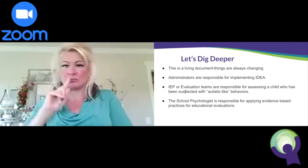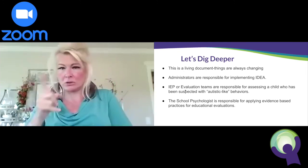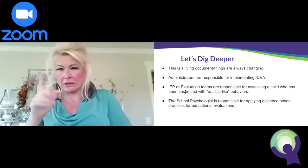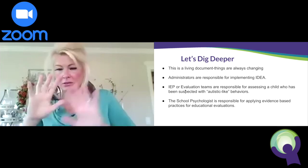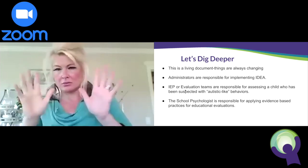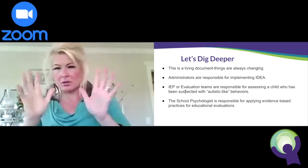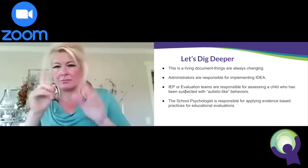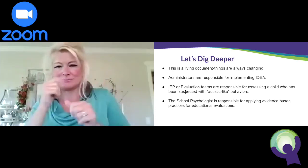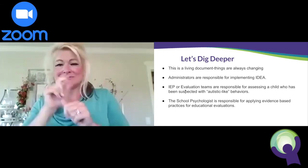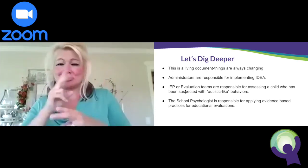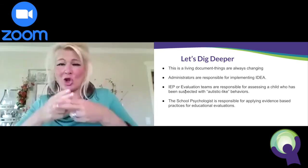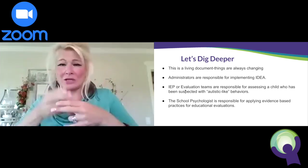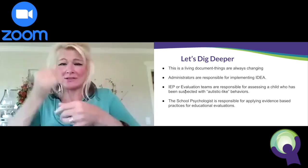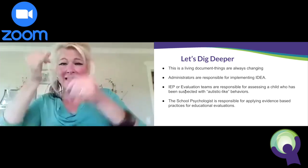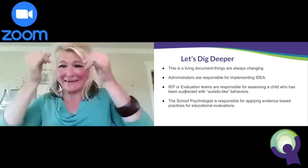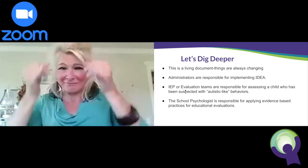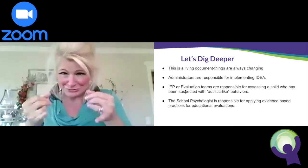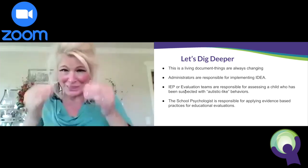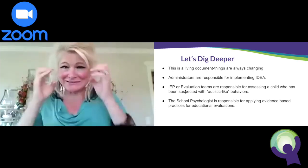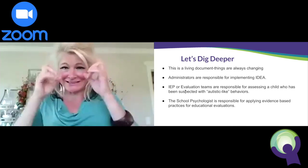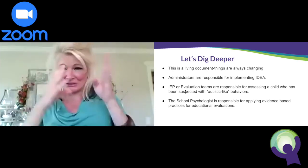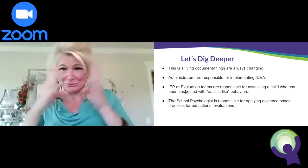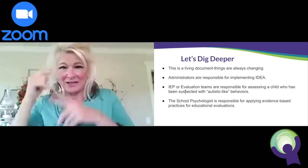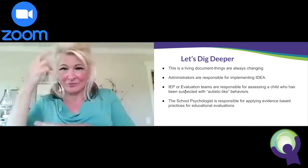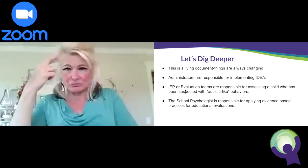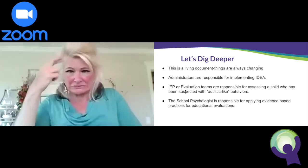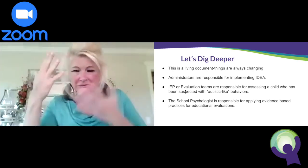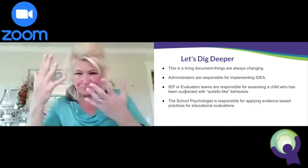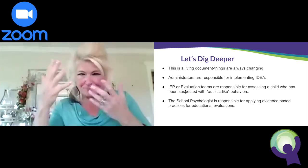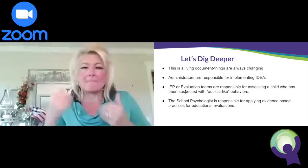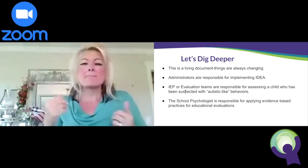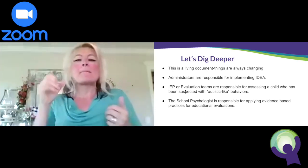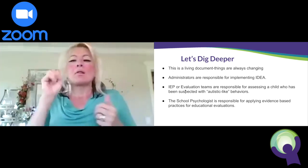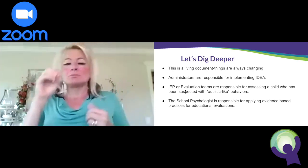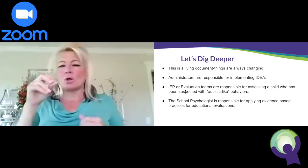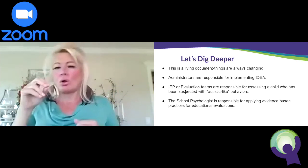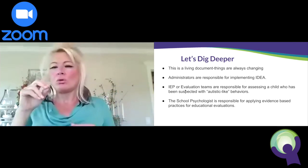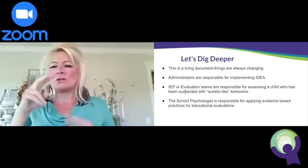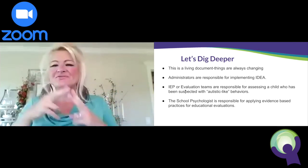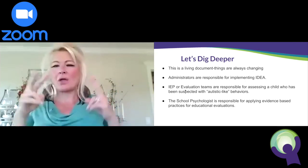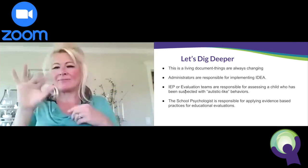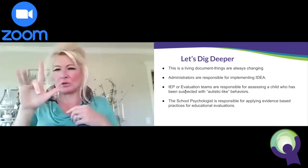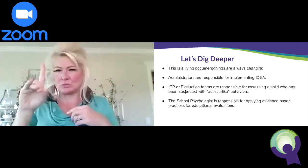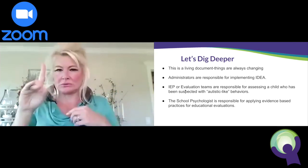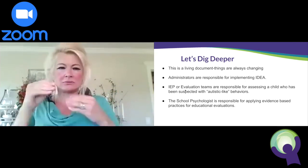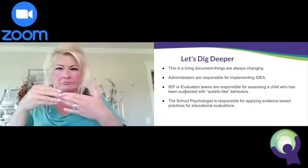for any IEP team, it's called an Individual Education Program for a reason.